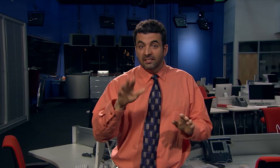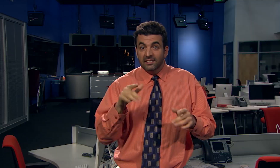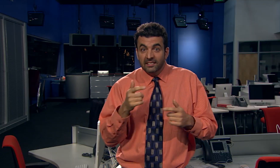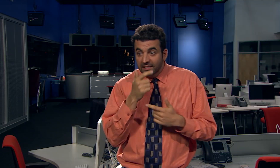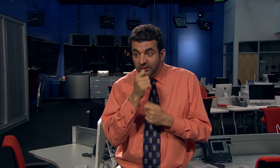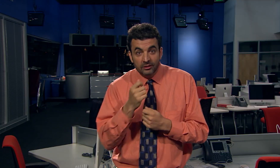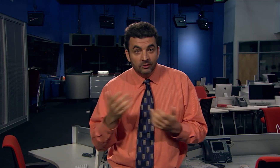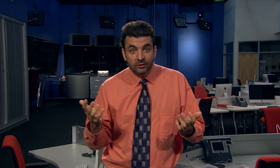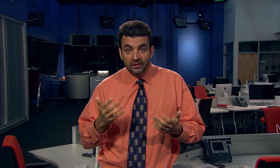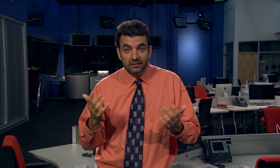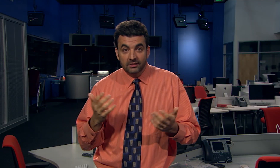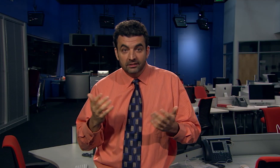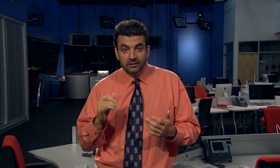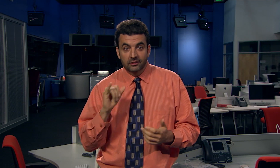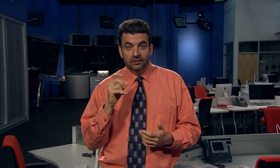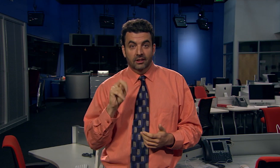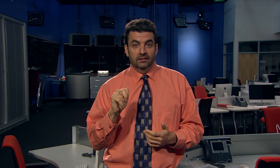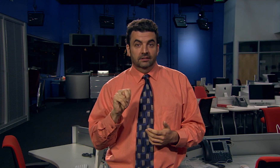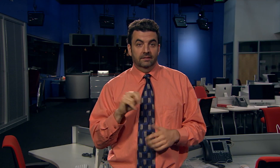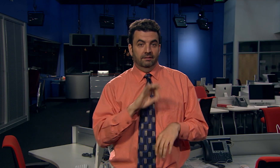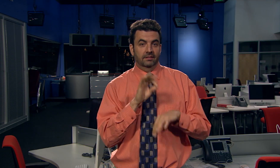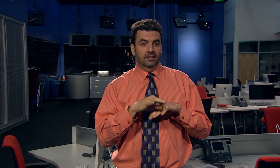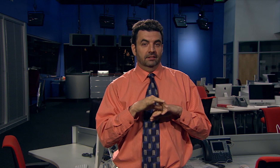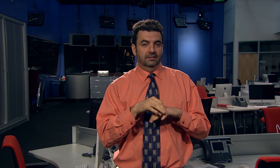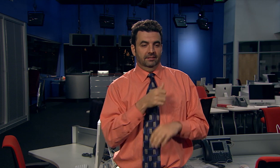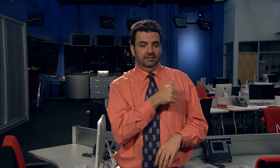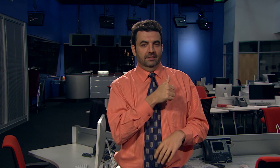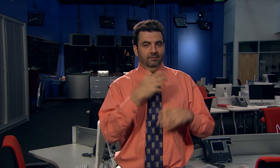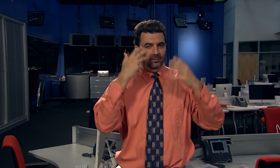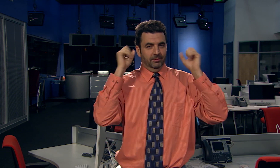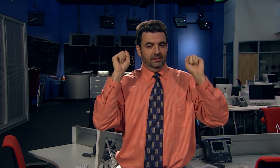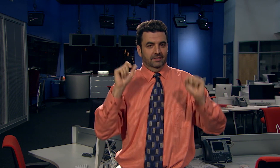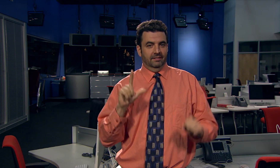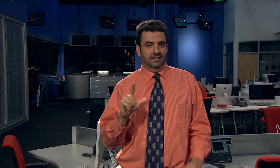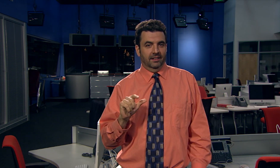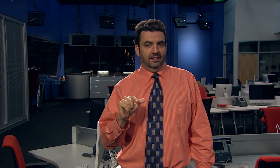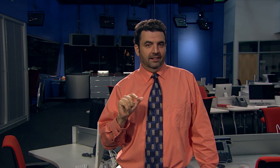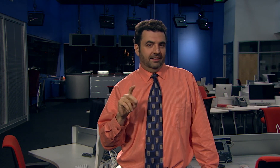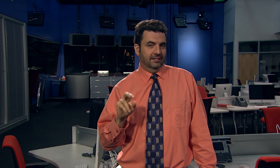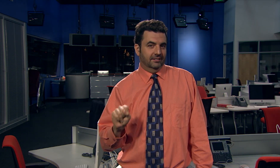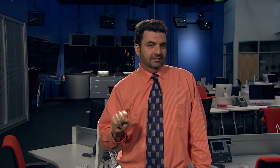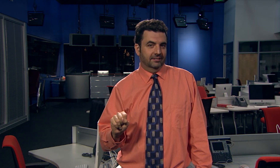FIANCEE IS THE PRESIDENT OF THE LAKERS WHICH IS THE POSITION JACKSON ORIGINALLY WANTED.